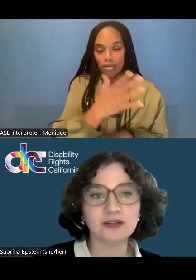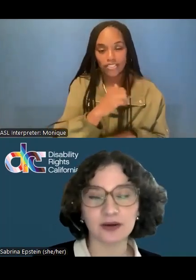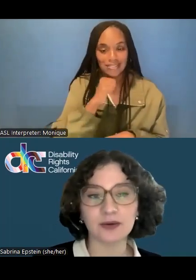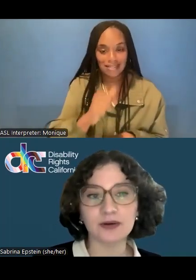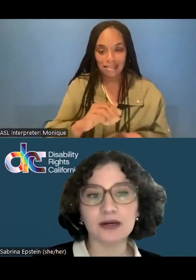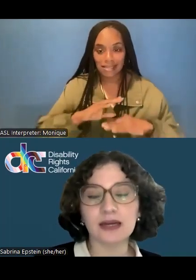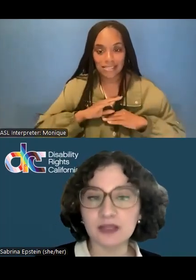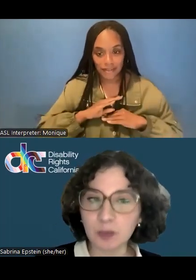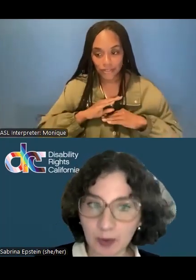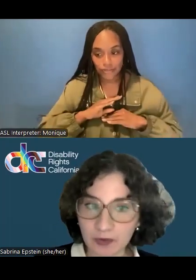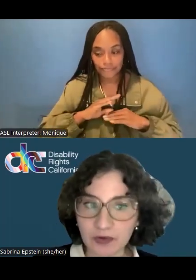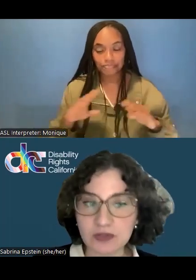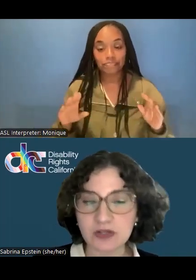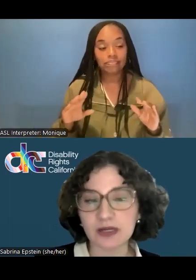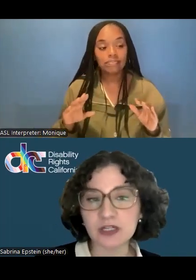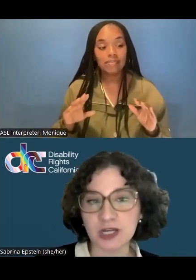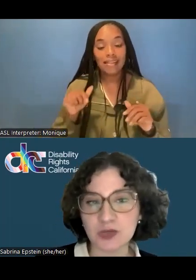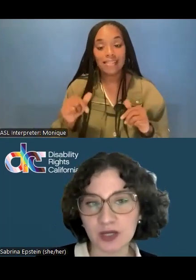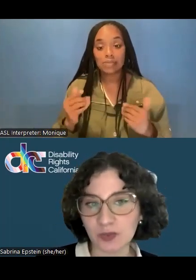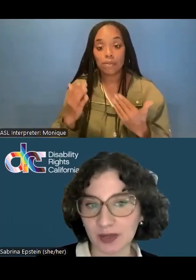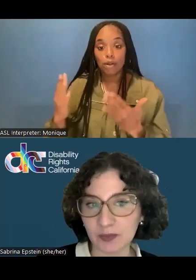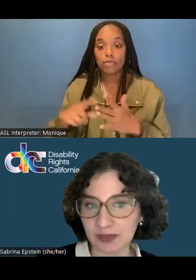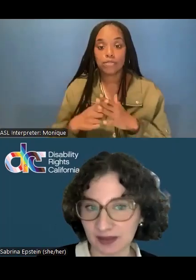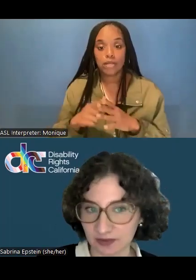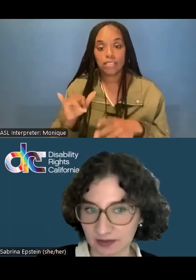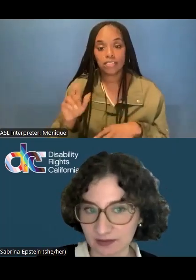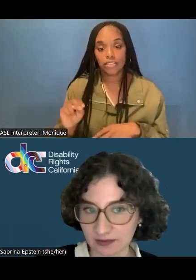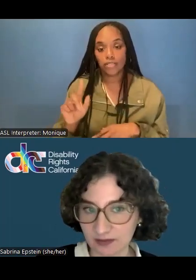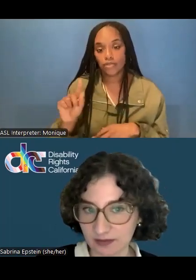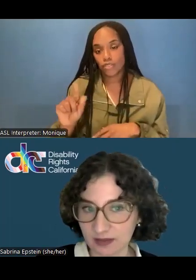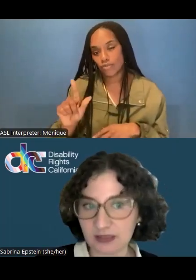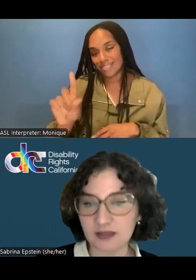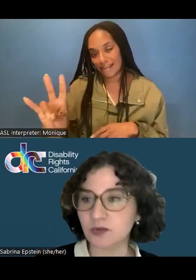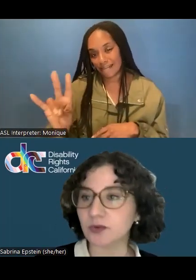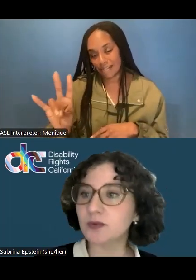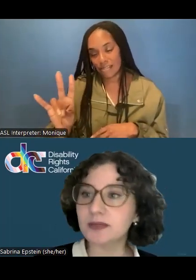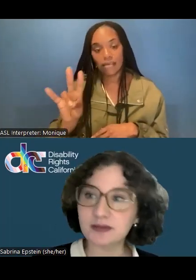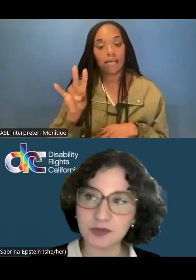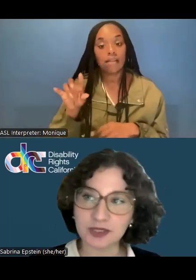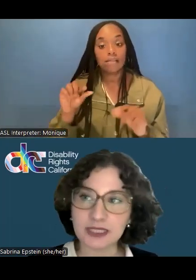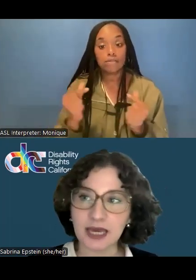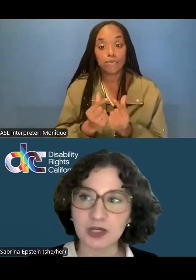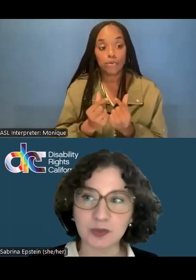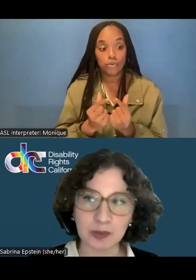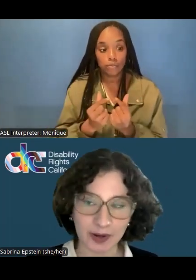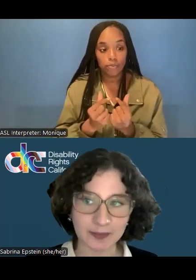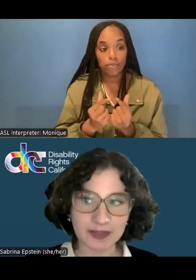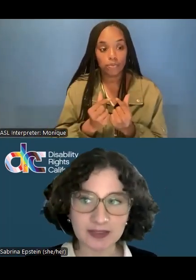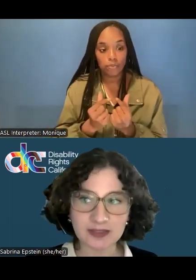So in this proposal, starting in January 2027, this group would be subject to the extra requirements,